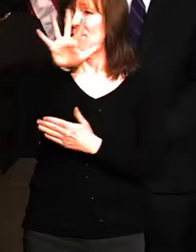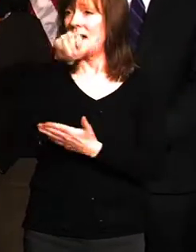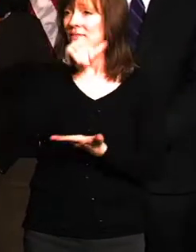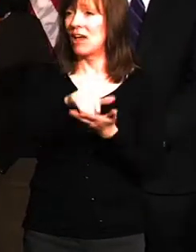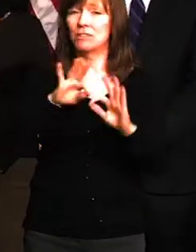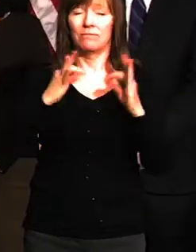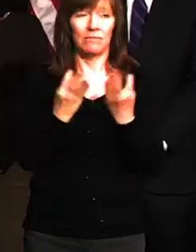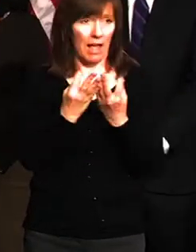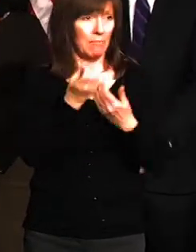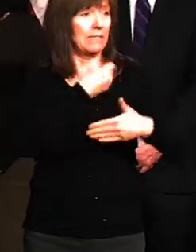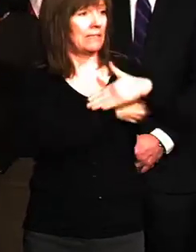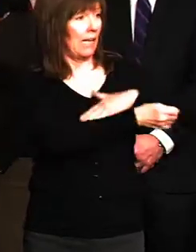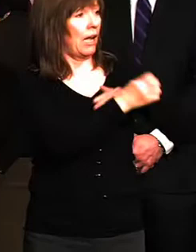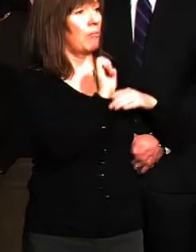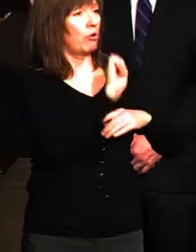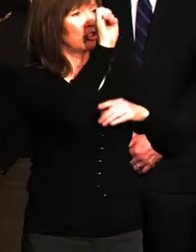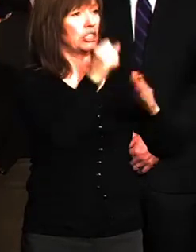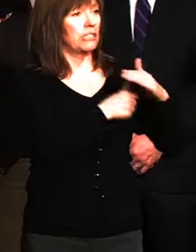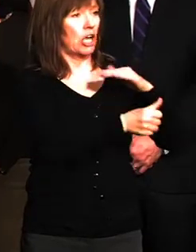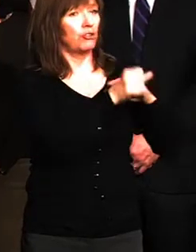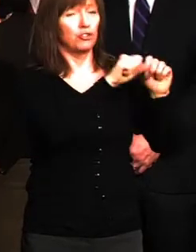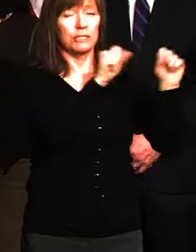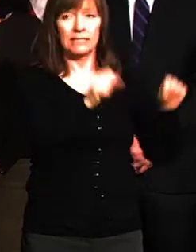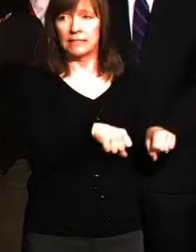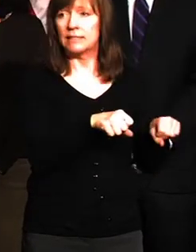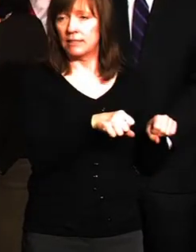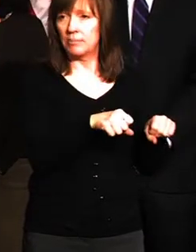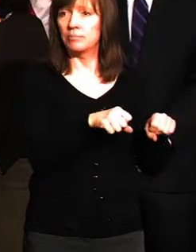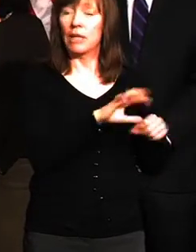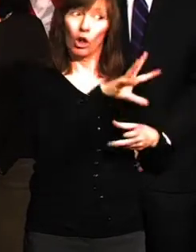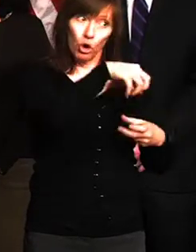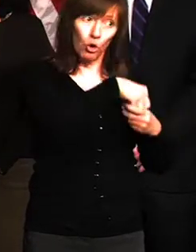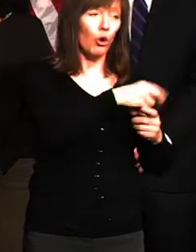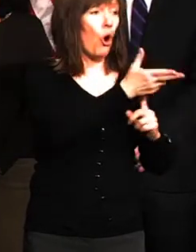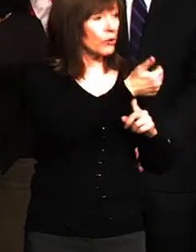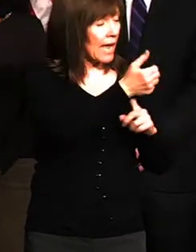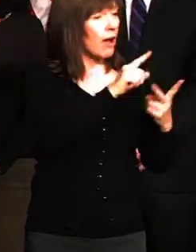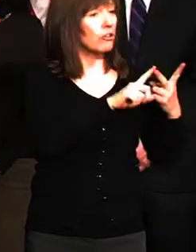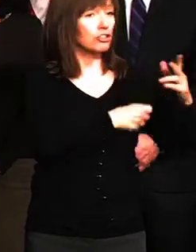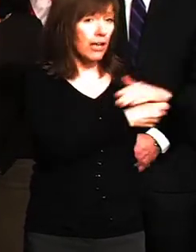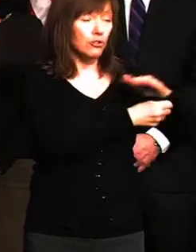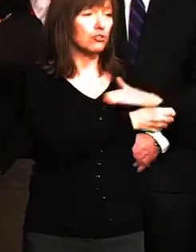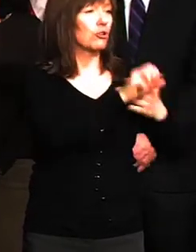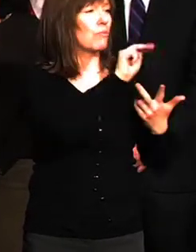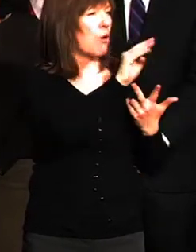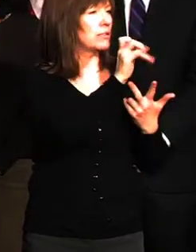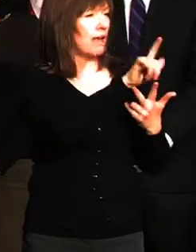our emergency shelter system, including shelters and motels. Clearly we need a different approach.